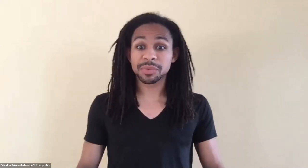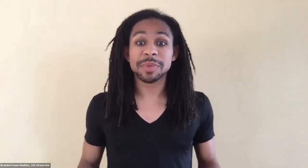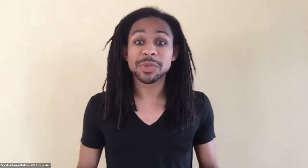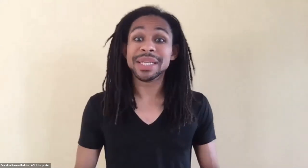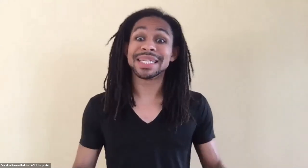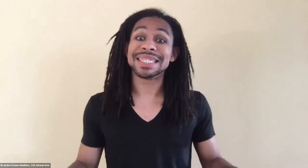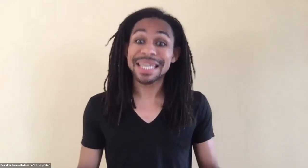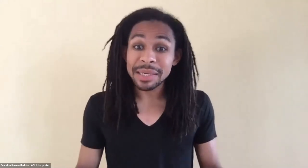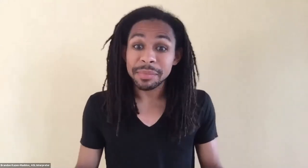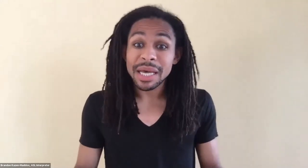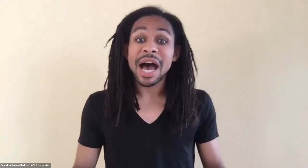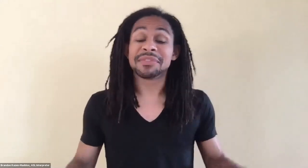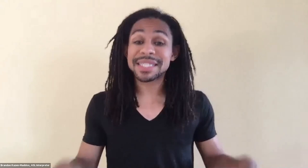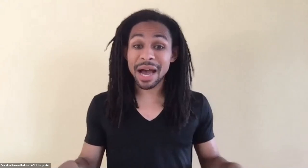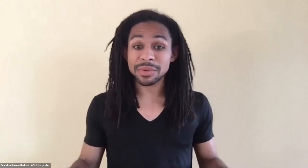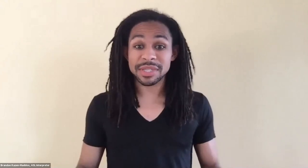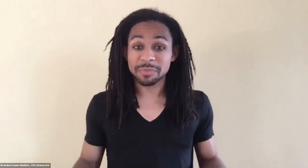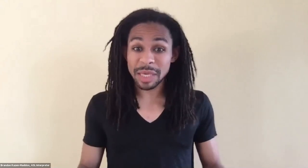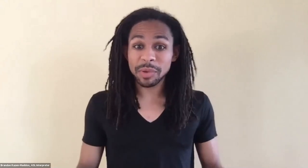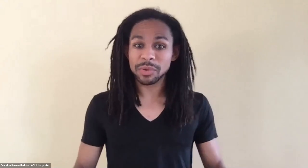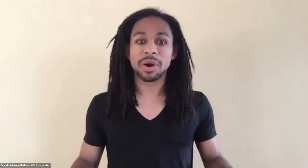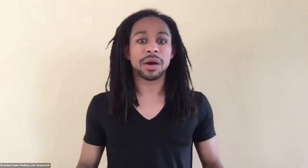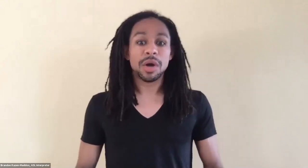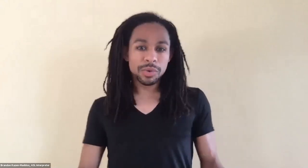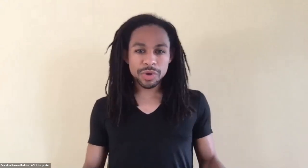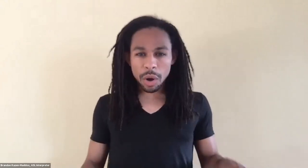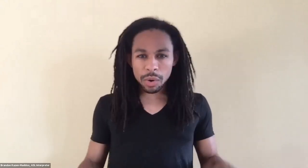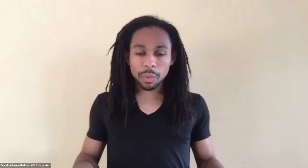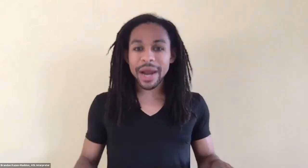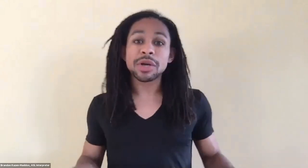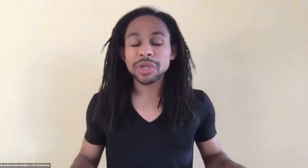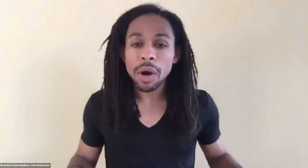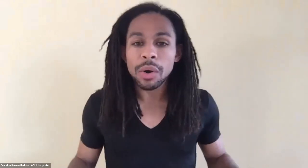which means we need a team of scouts, of people who are, who know where to go